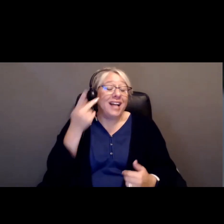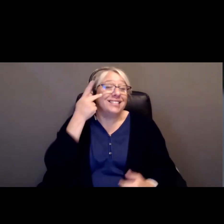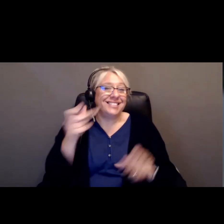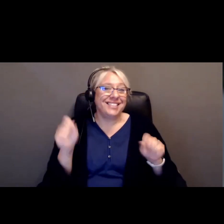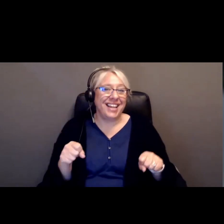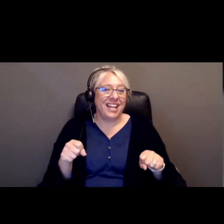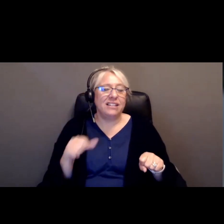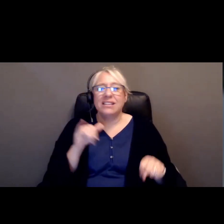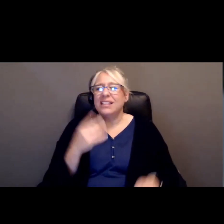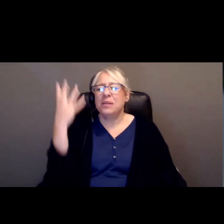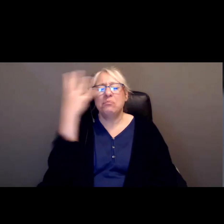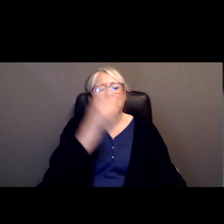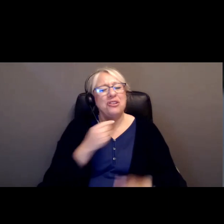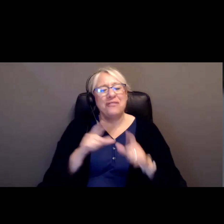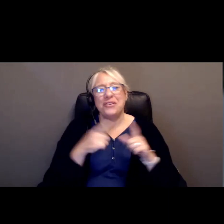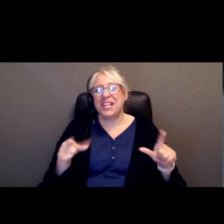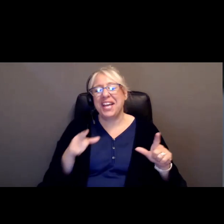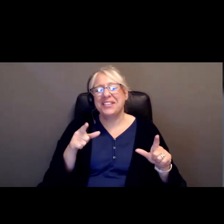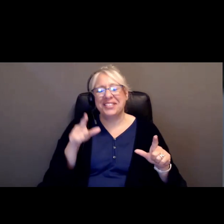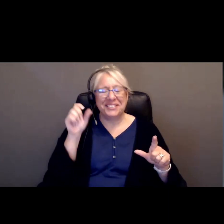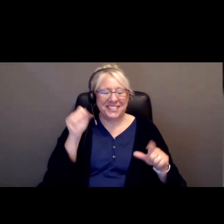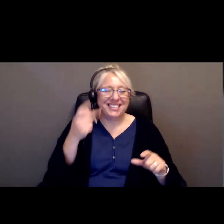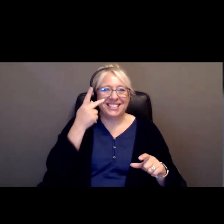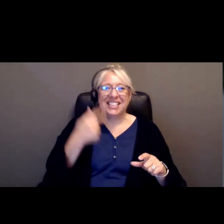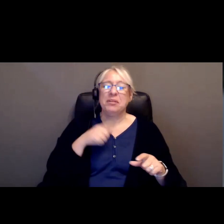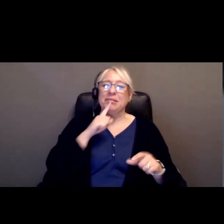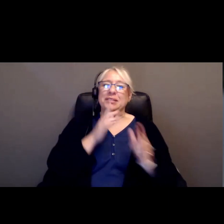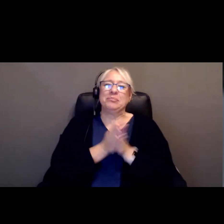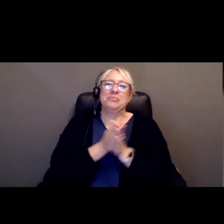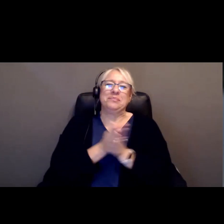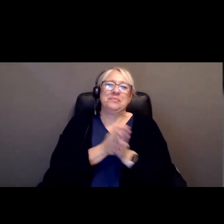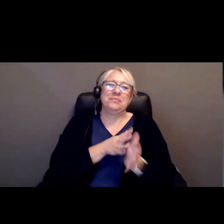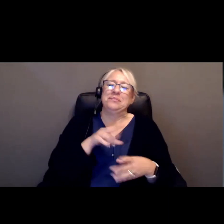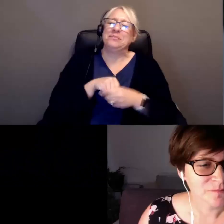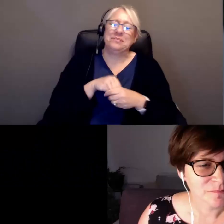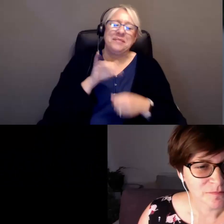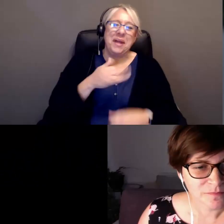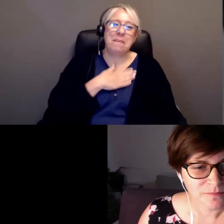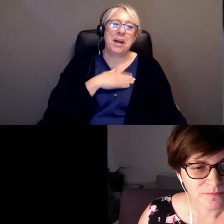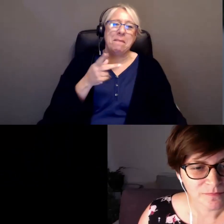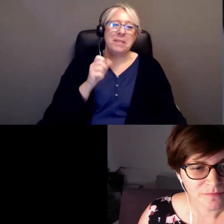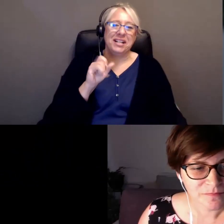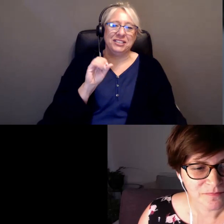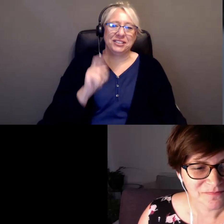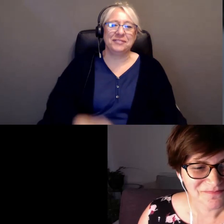tell I'm very passionate about it. >> DR. JEN RINALDI: